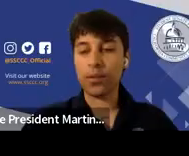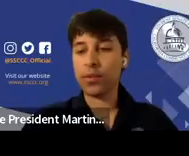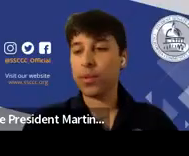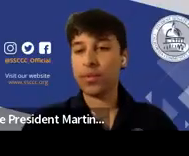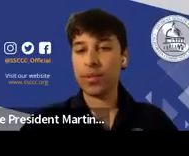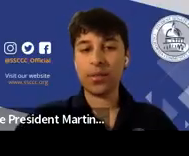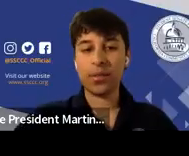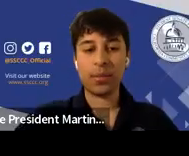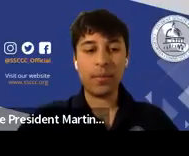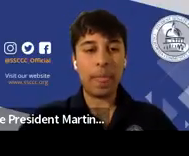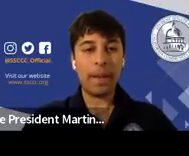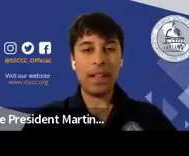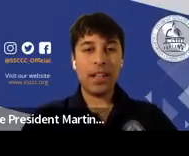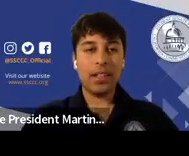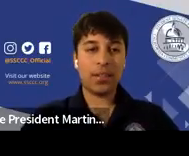Thank you so much for that, Stormy. Welcome!